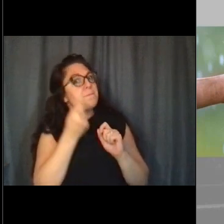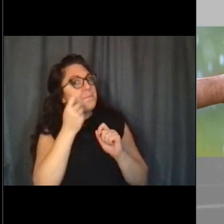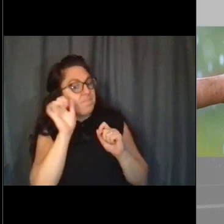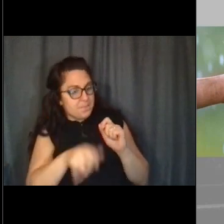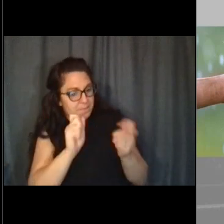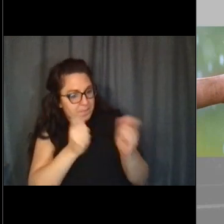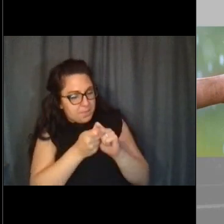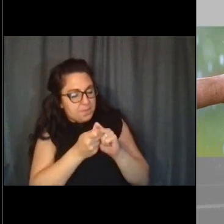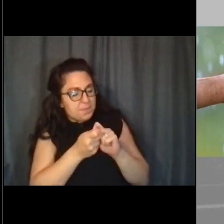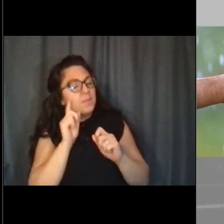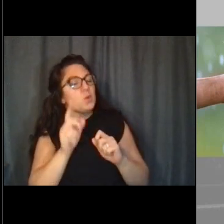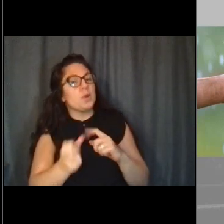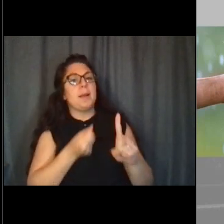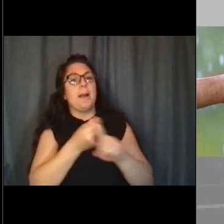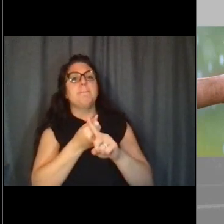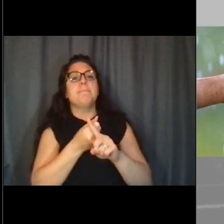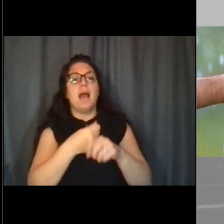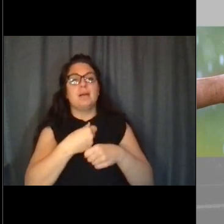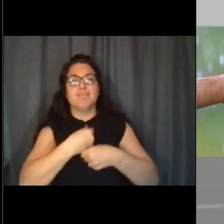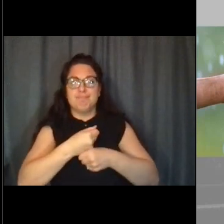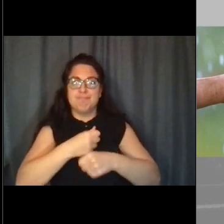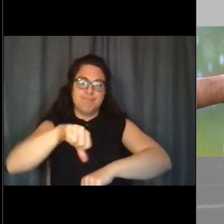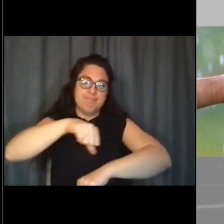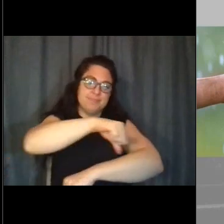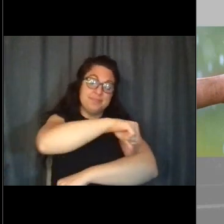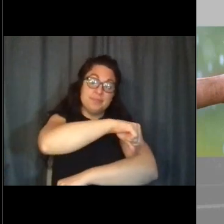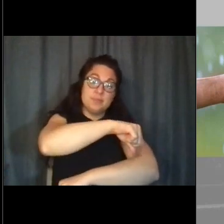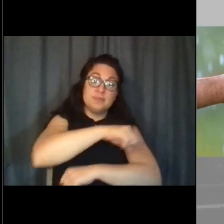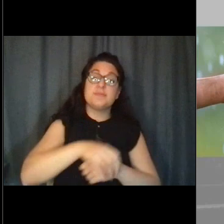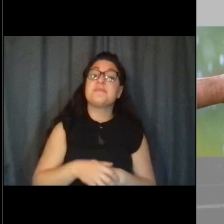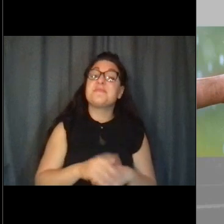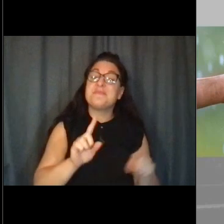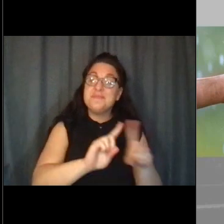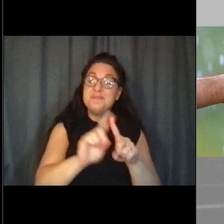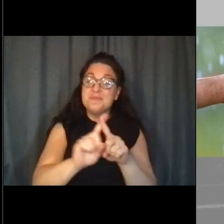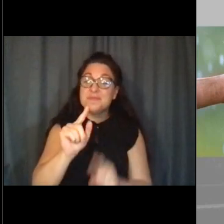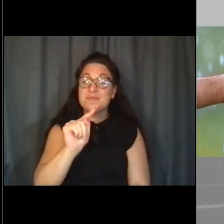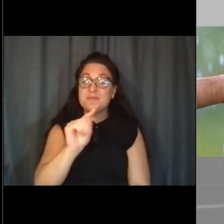with weather balloons as well. So these are really, really useful and they help us try to understand